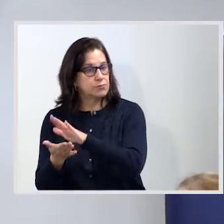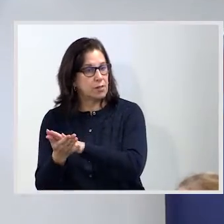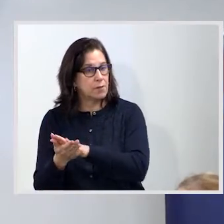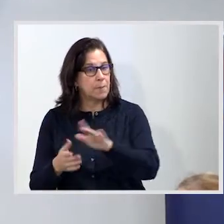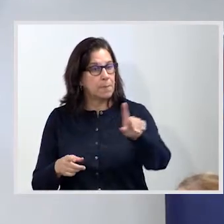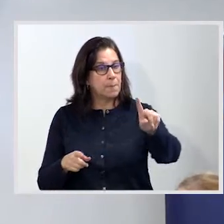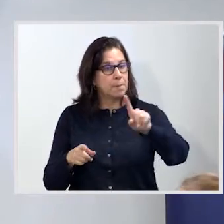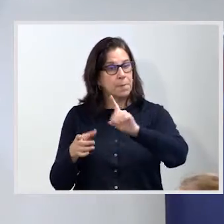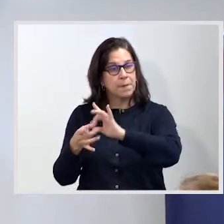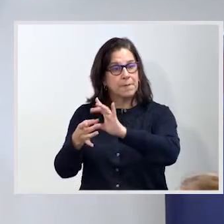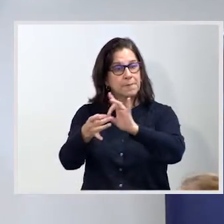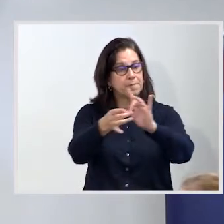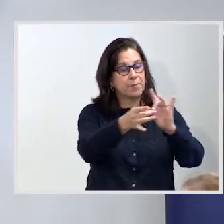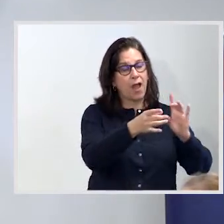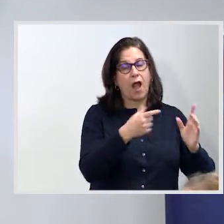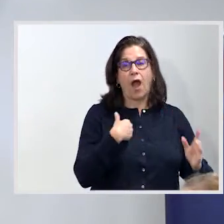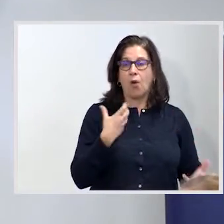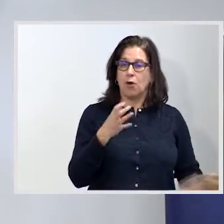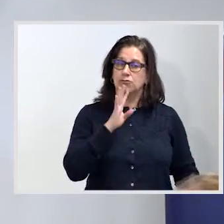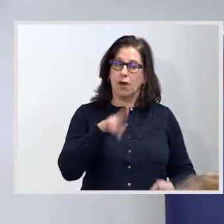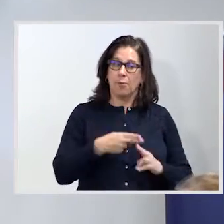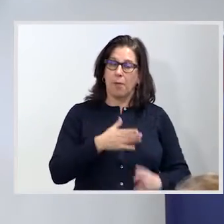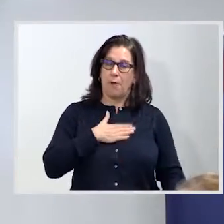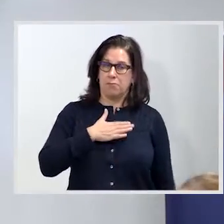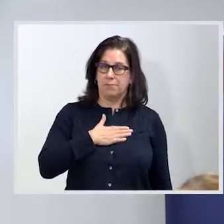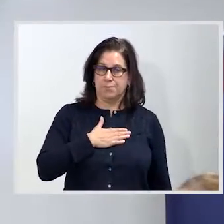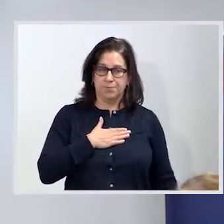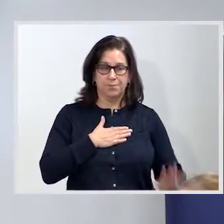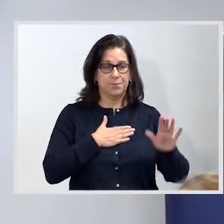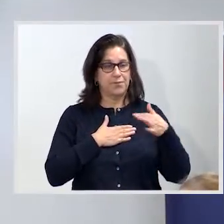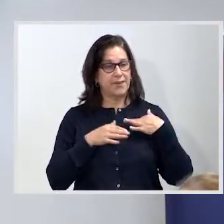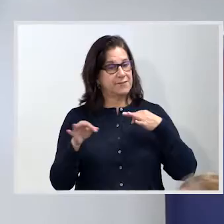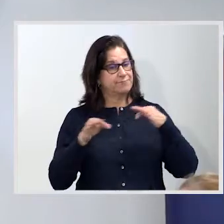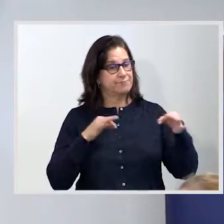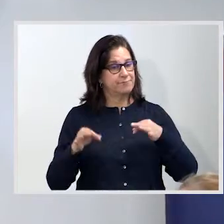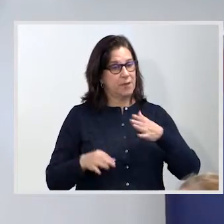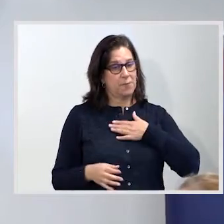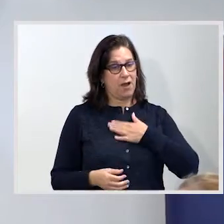WHICH IS METROPOLITAN POLICE DEPARTMENT, THE FIRE AND EMERGENCY MEDICAL SERVICES